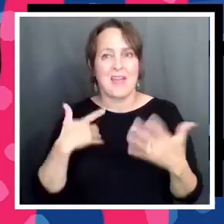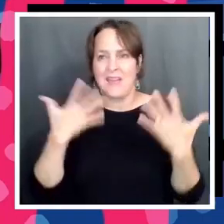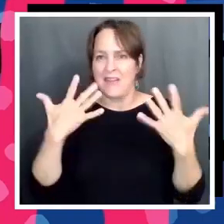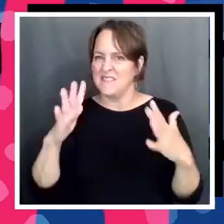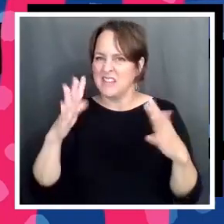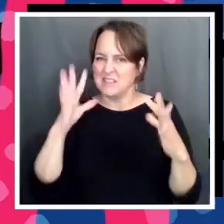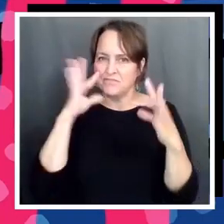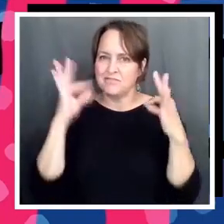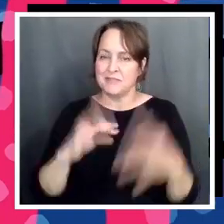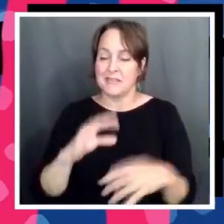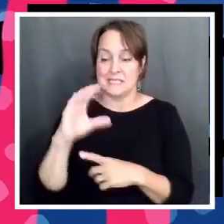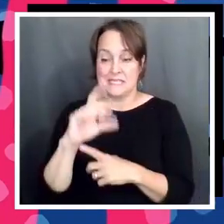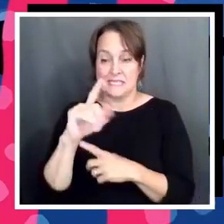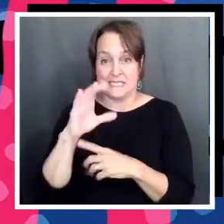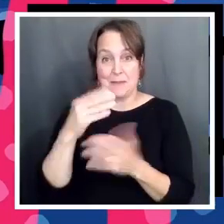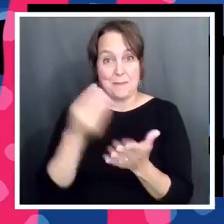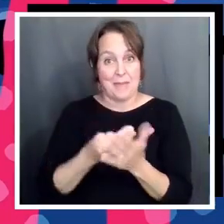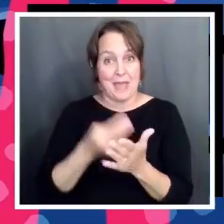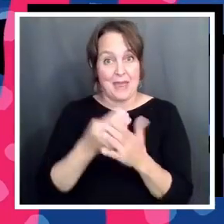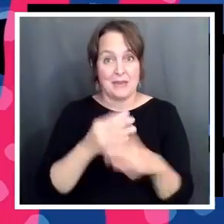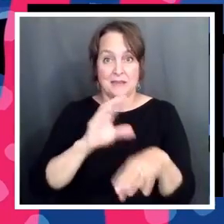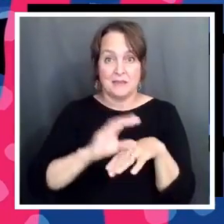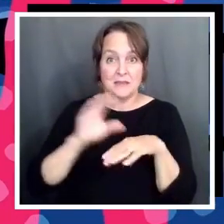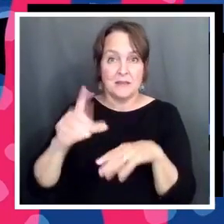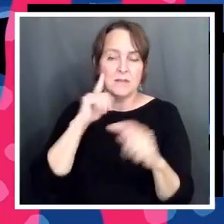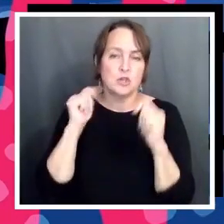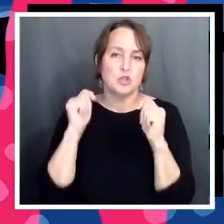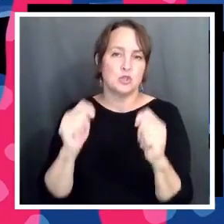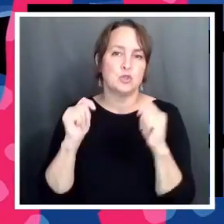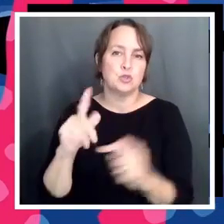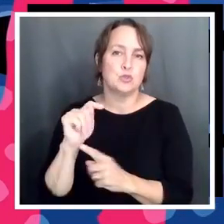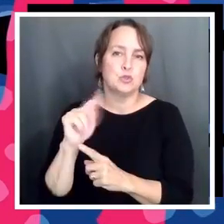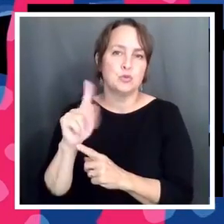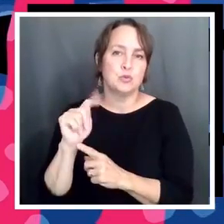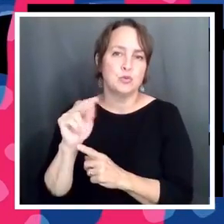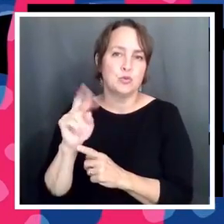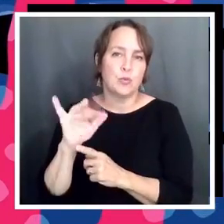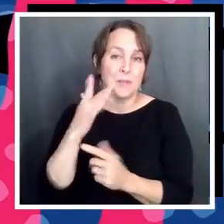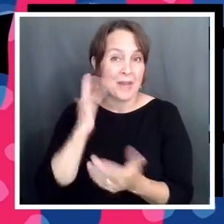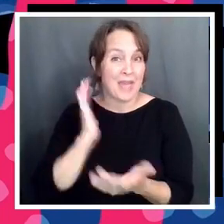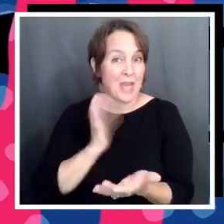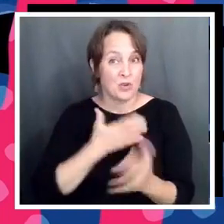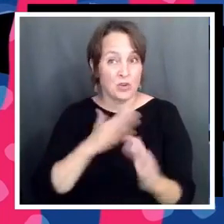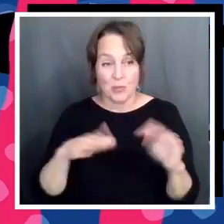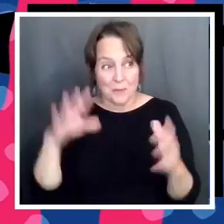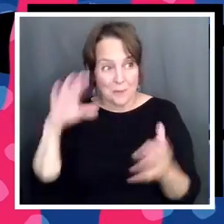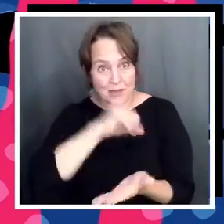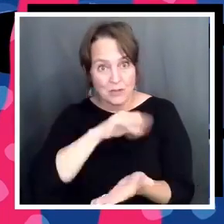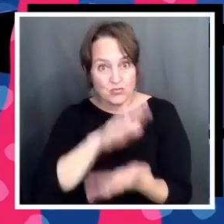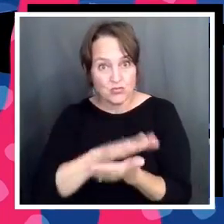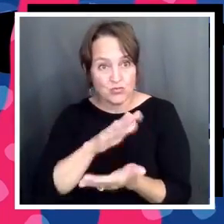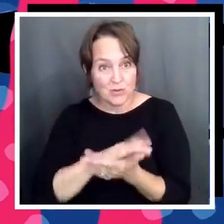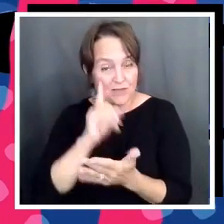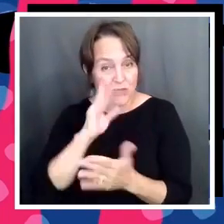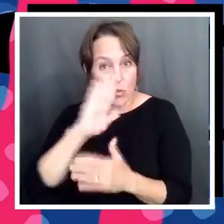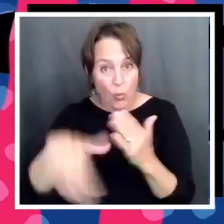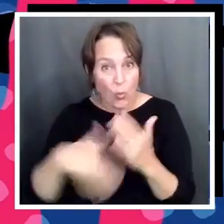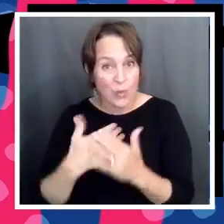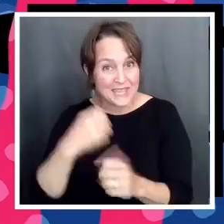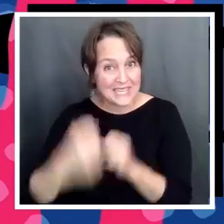THIS IS GOING TO HELP TREMENDOUSLY. WE HAVE ALREADY DECIDED WE ARE